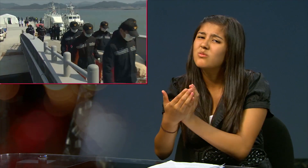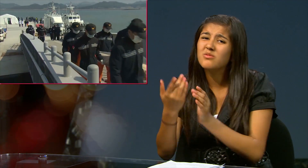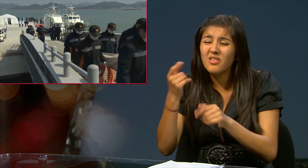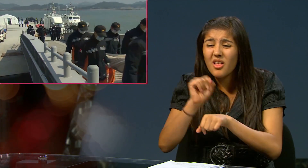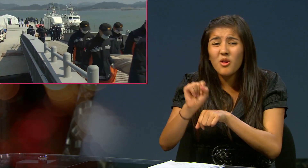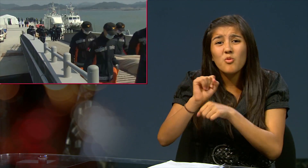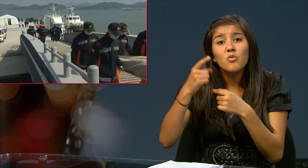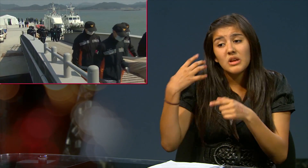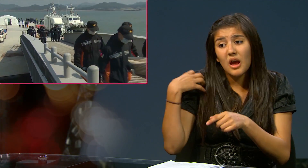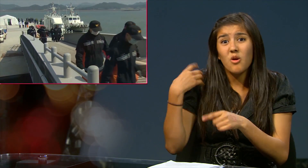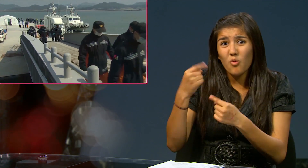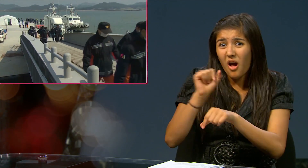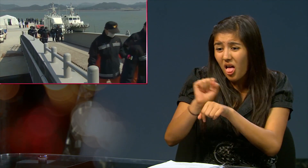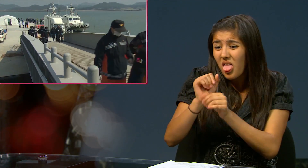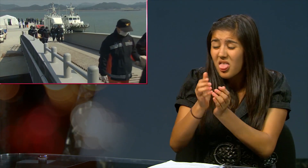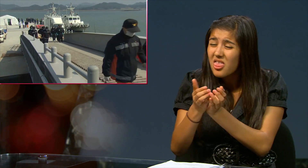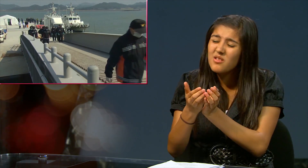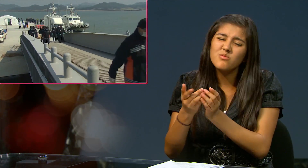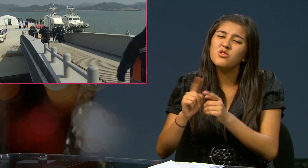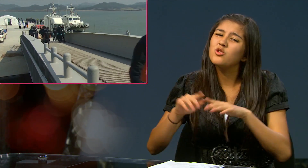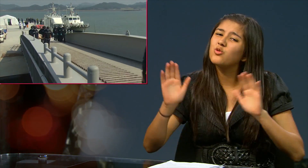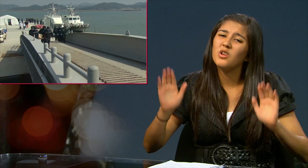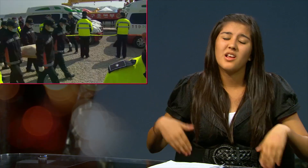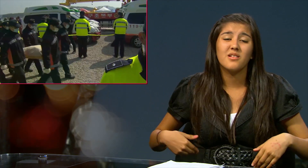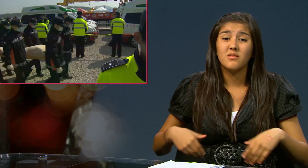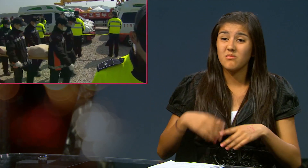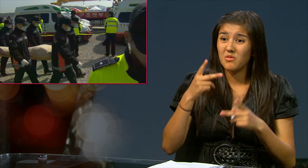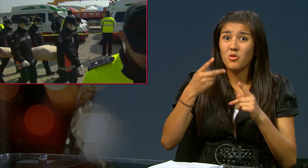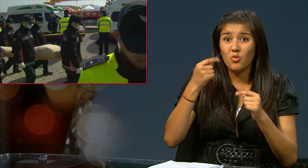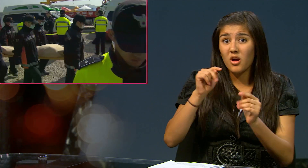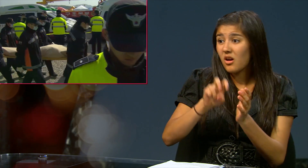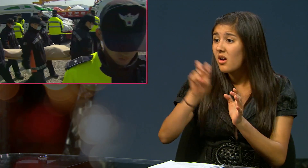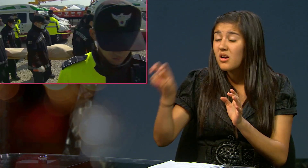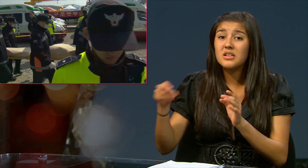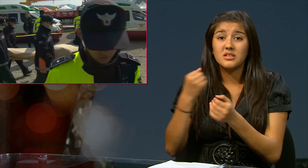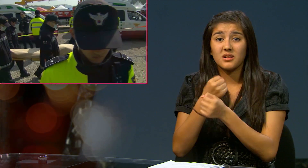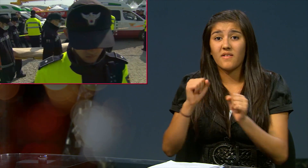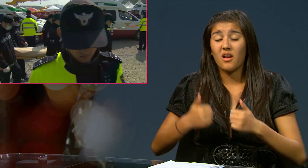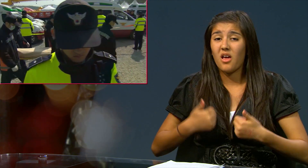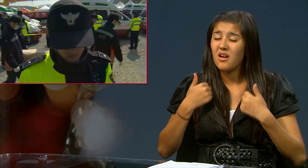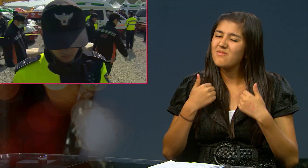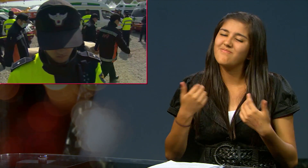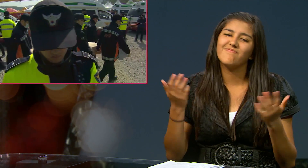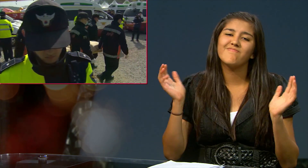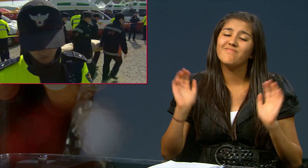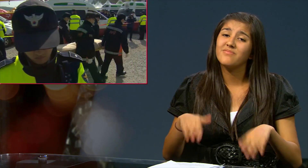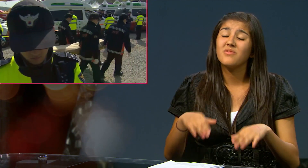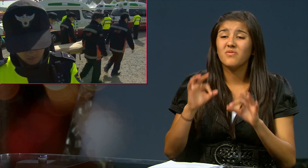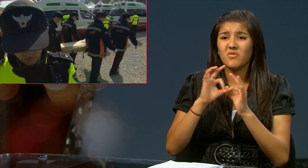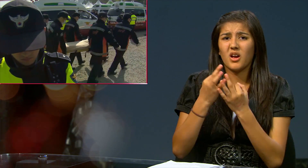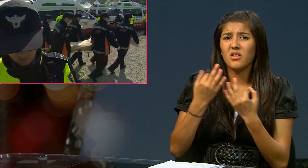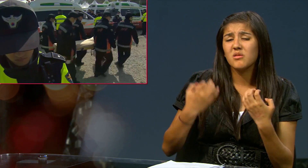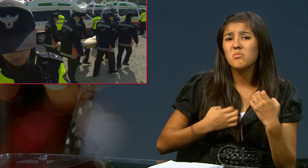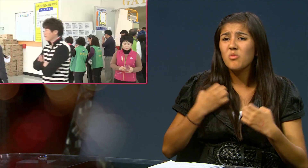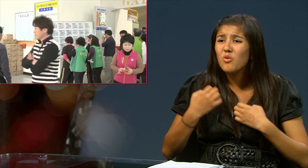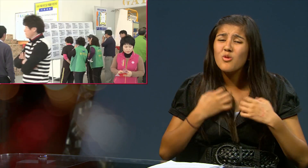AN EXCESSIVE TURN. WHEN THE CAPTAIN TOOK ACTION THE SHIP HAD TILTED TOO FAR FOR PASSENGERS TO MOVE OR LIFE BOATS TO BE DEPLOYED.